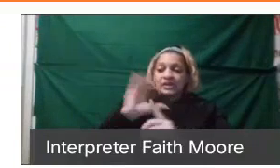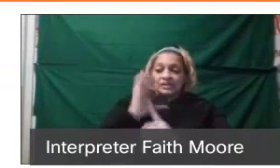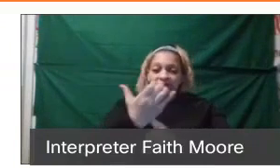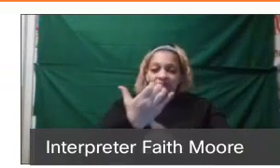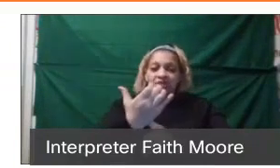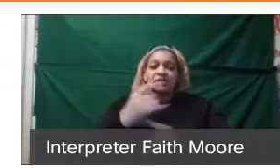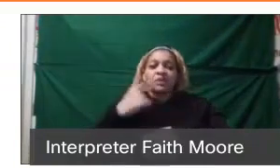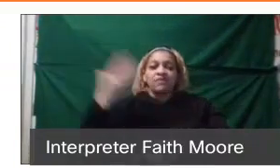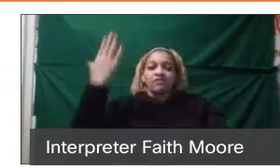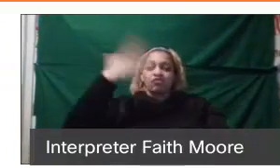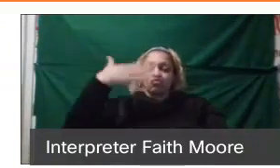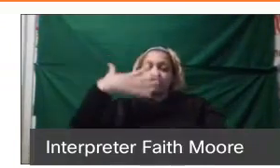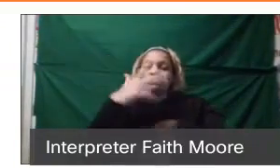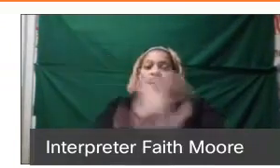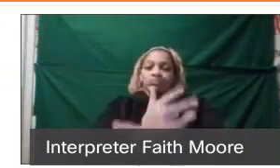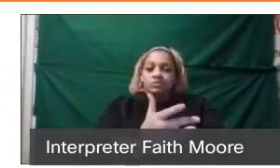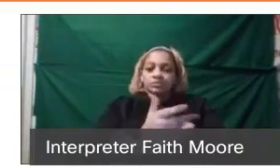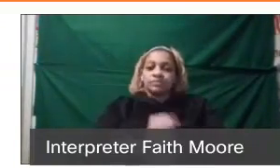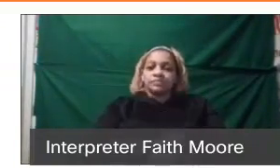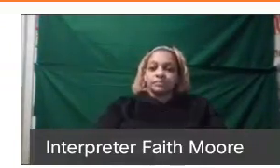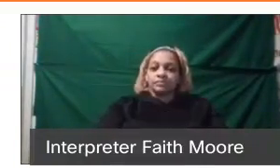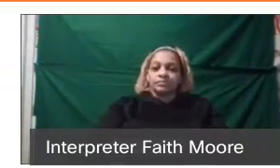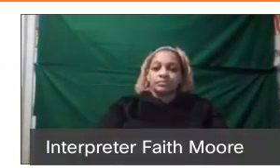Within the that right away in front of the liquor store here.